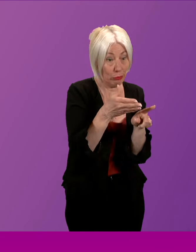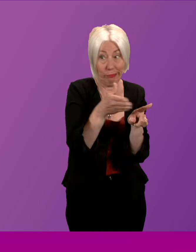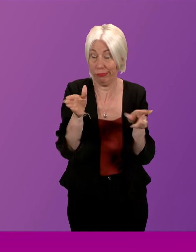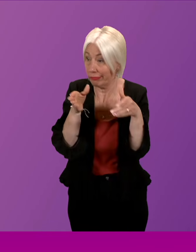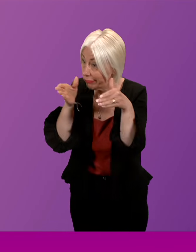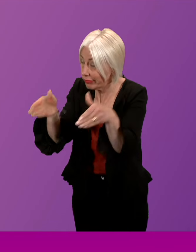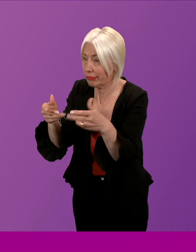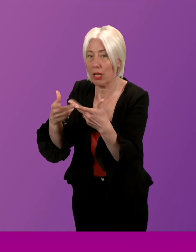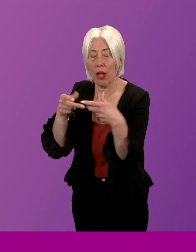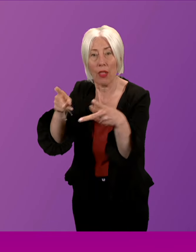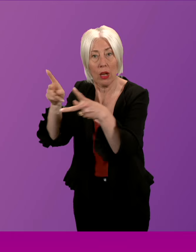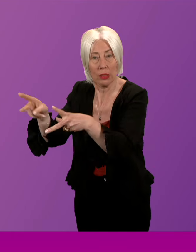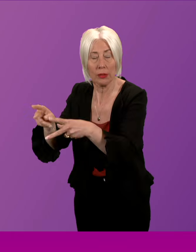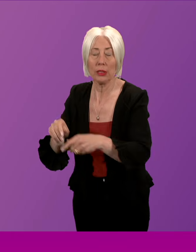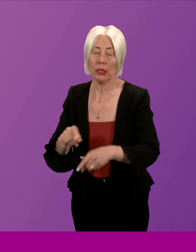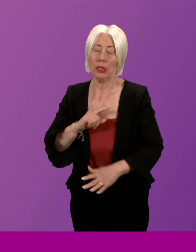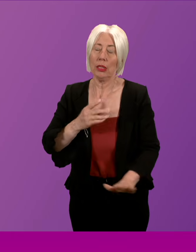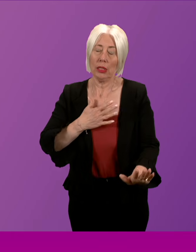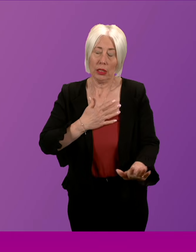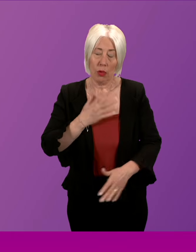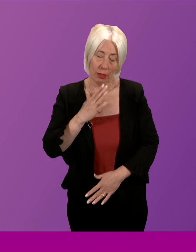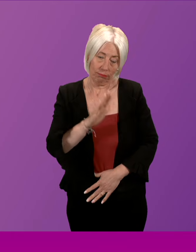I express my condolences to the family of Kayden